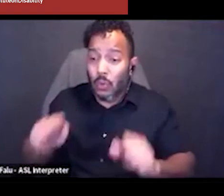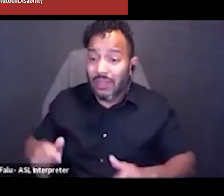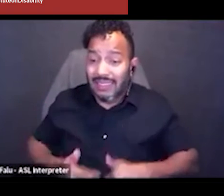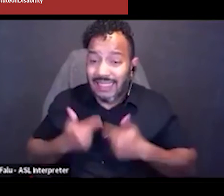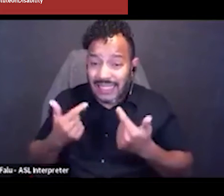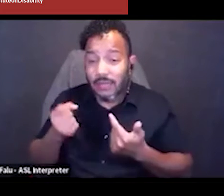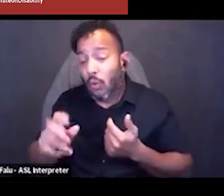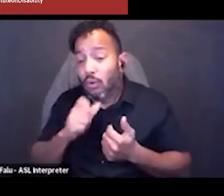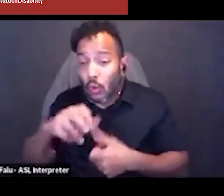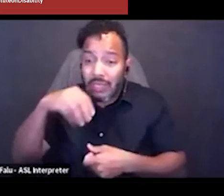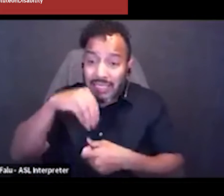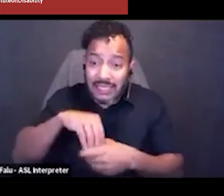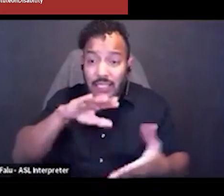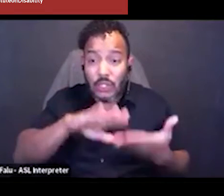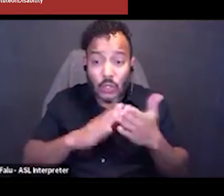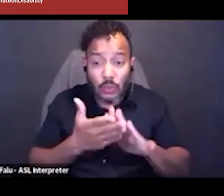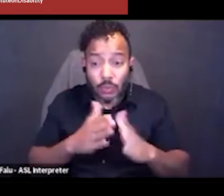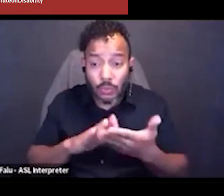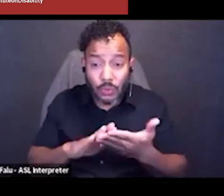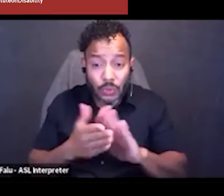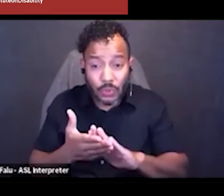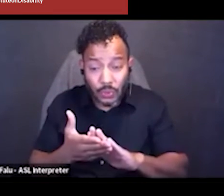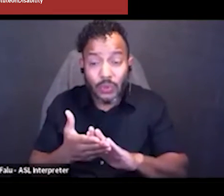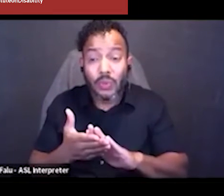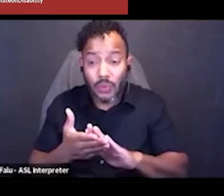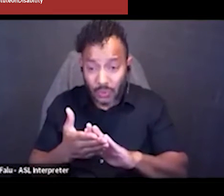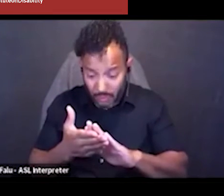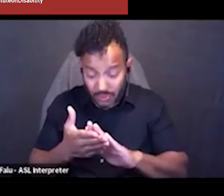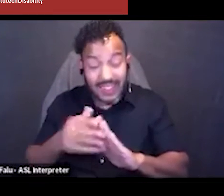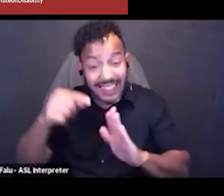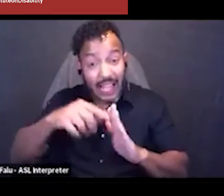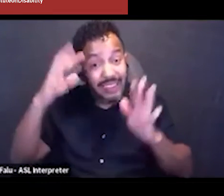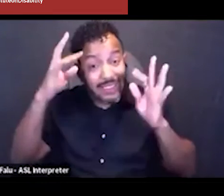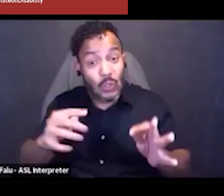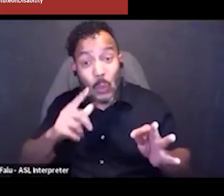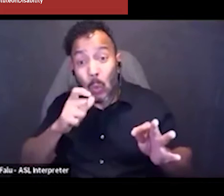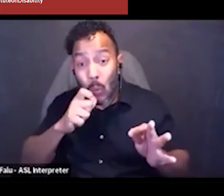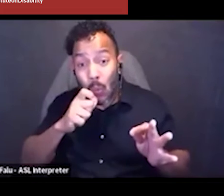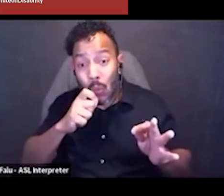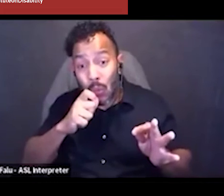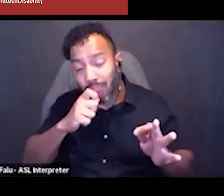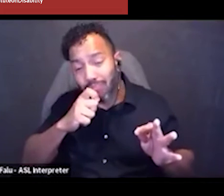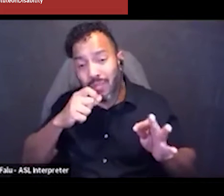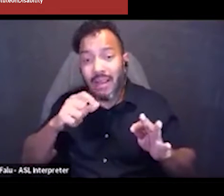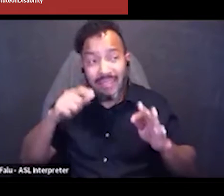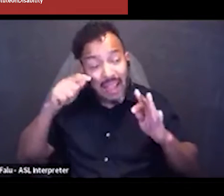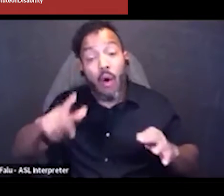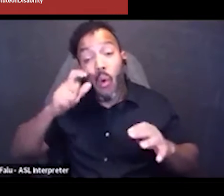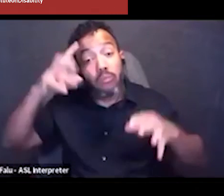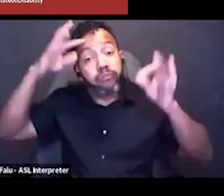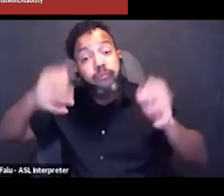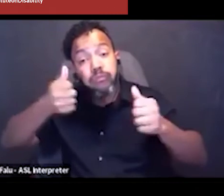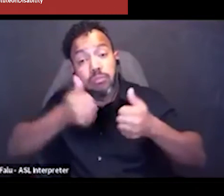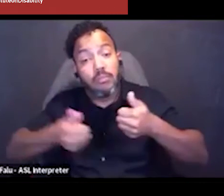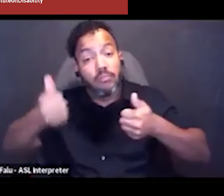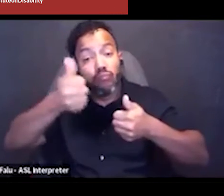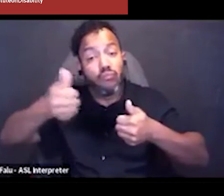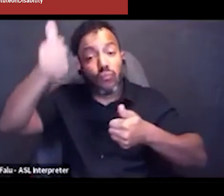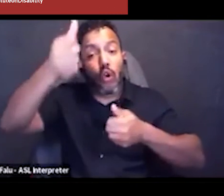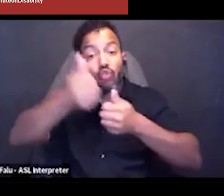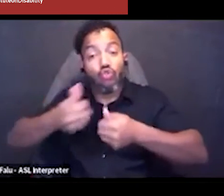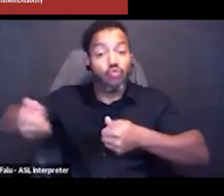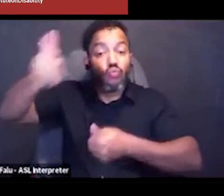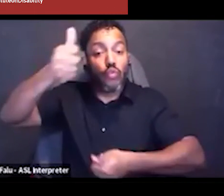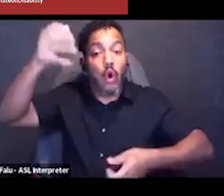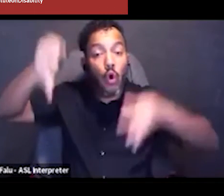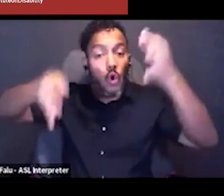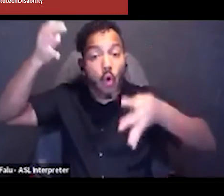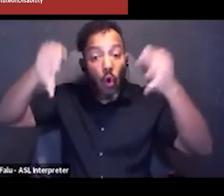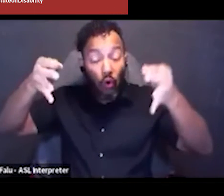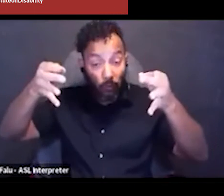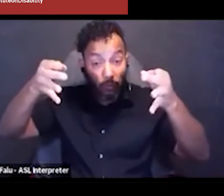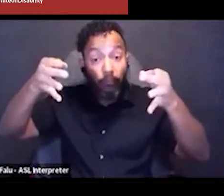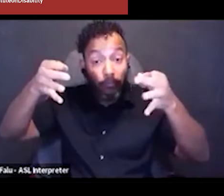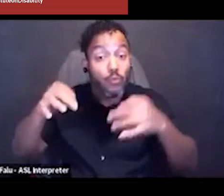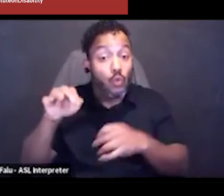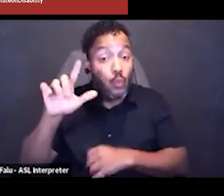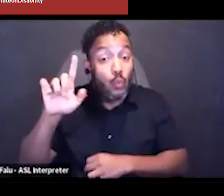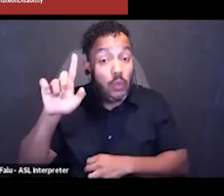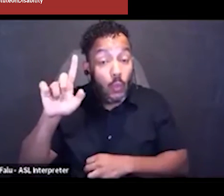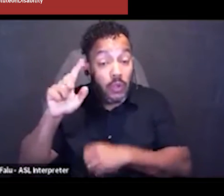institutions went as far as the Supreme Court and in fact 21 years ago it was determined